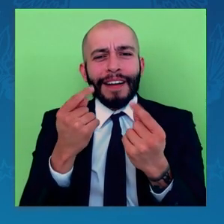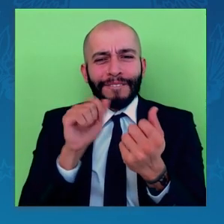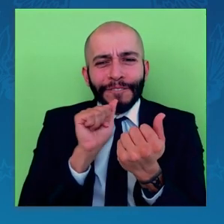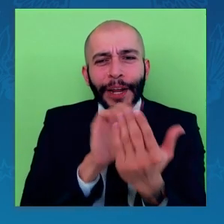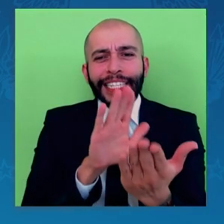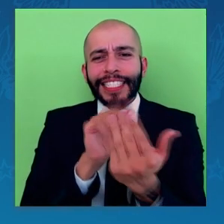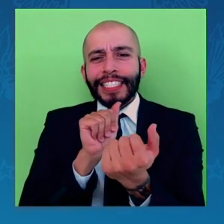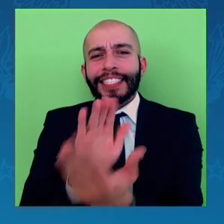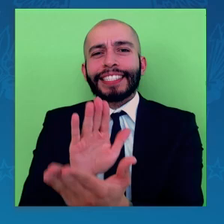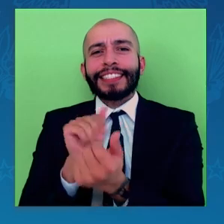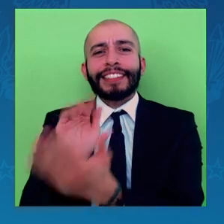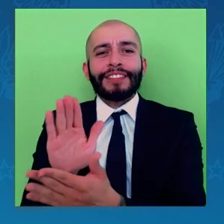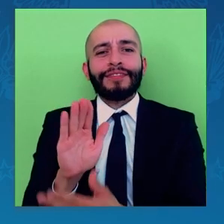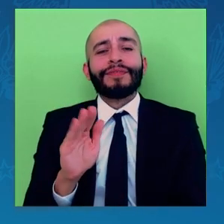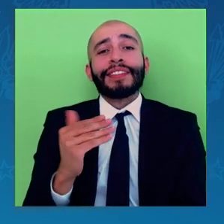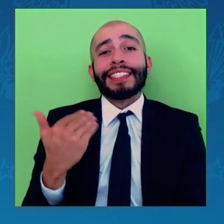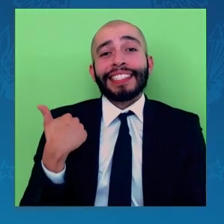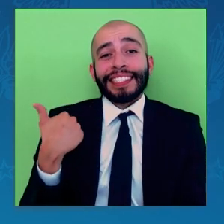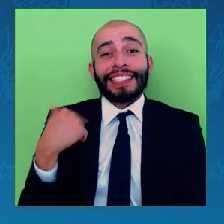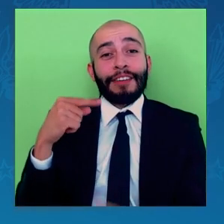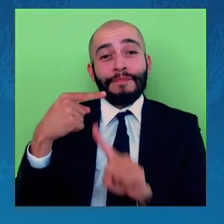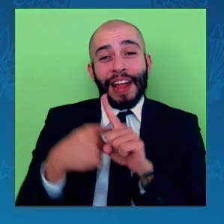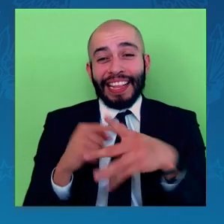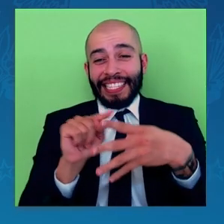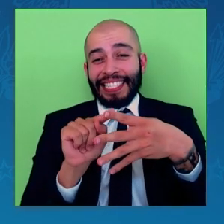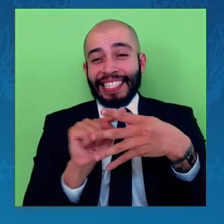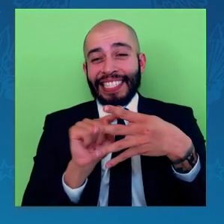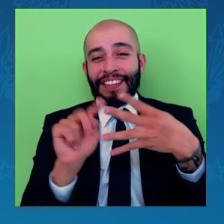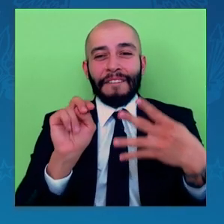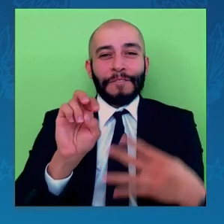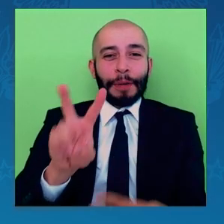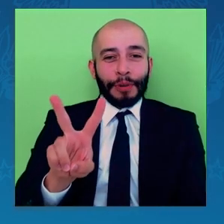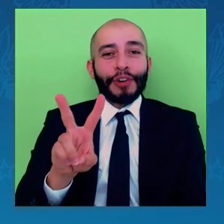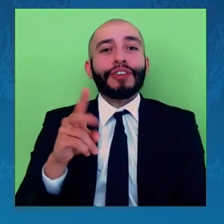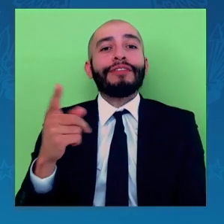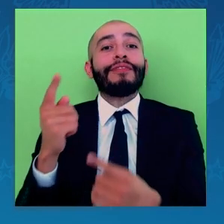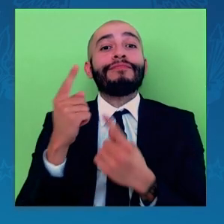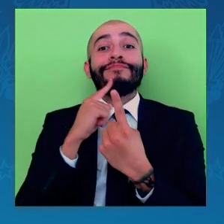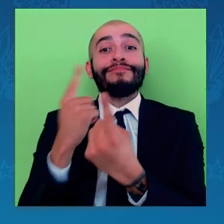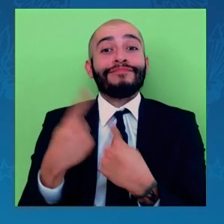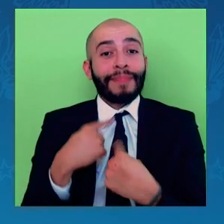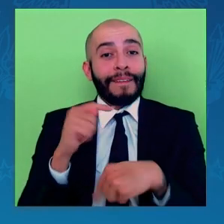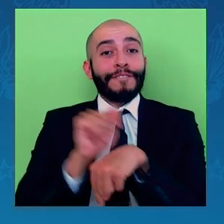the task force laid out clear priorities for our administration and for our nation.